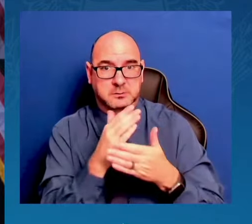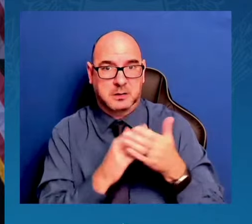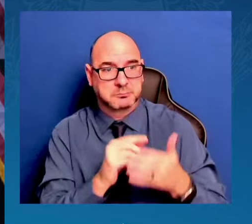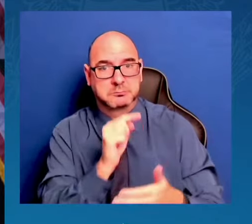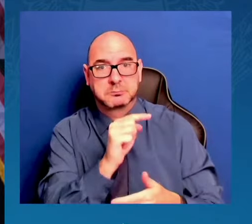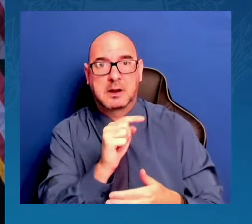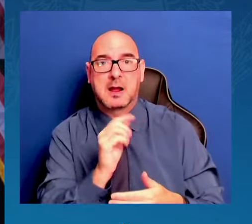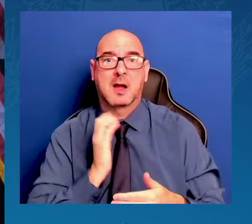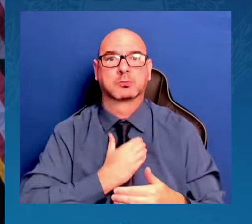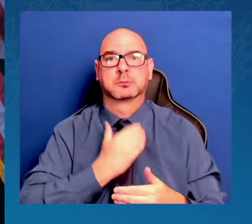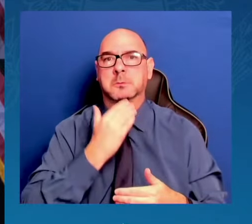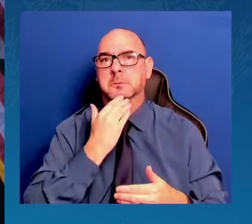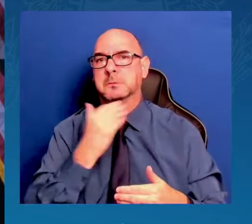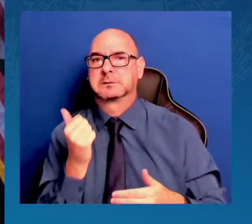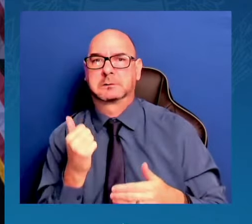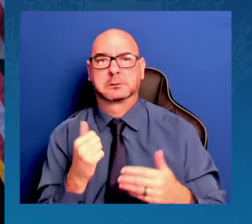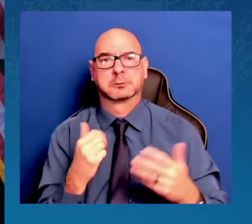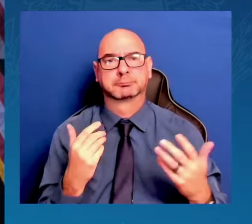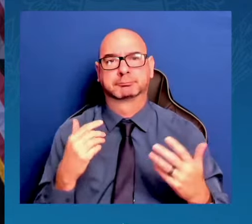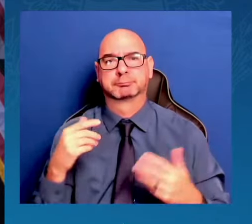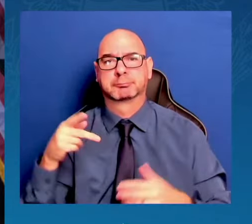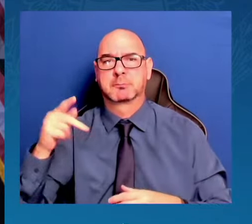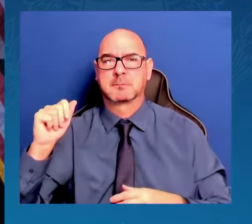those Americans who fought a Civil War